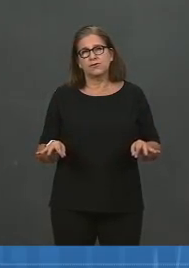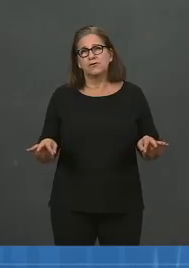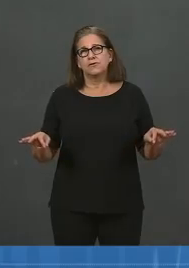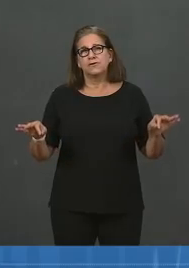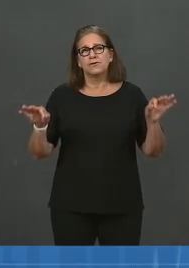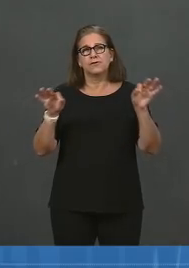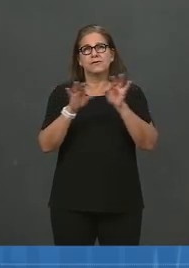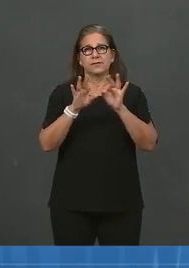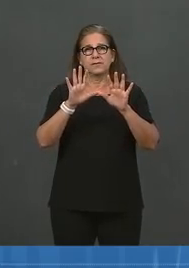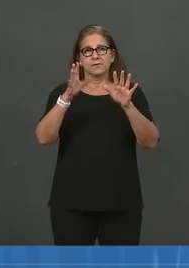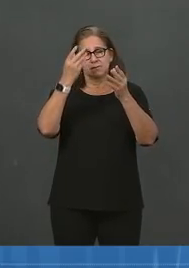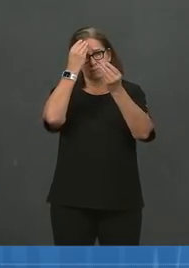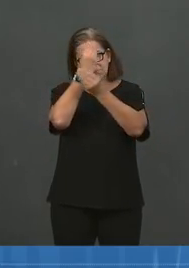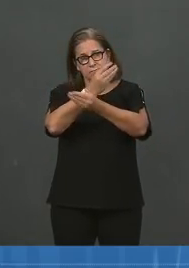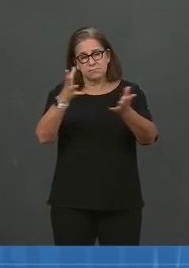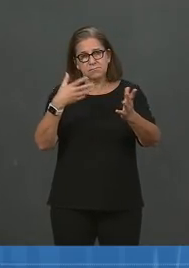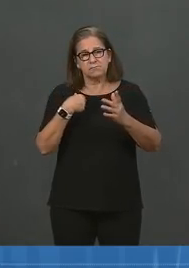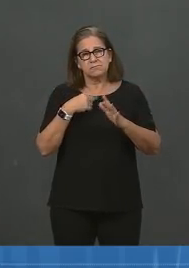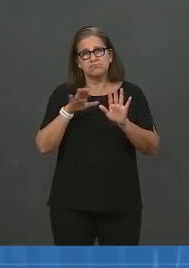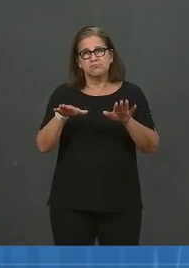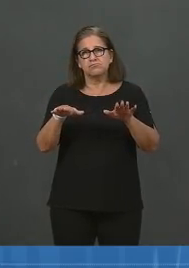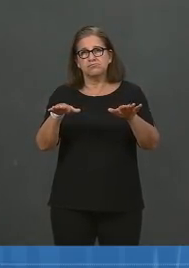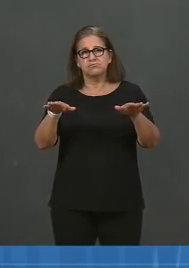to move us further along on our path out of this pandemic.